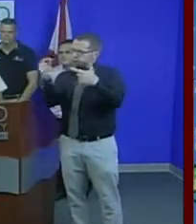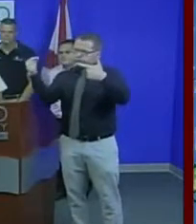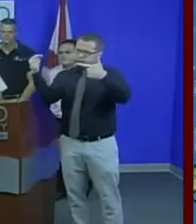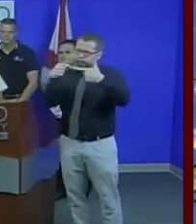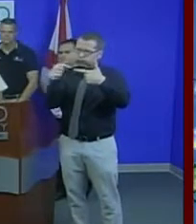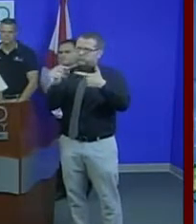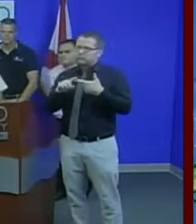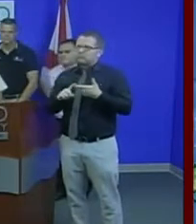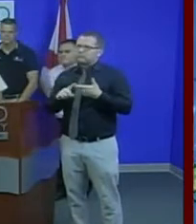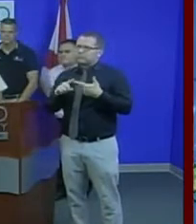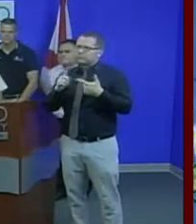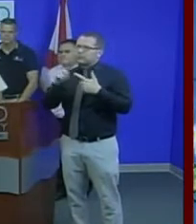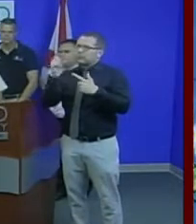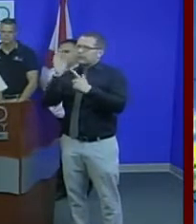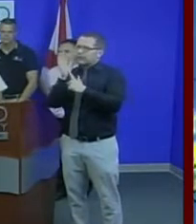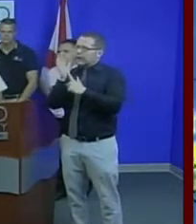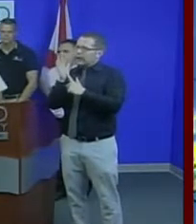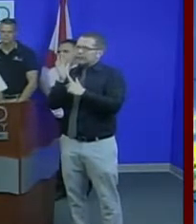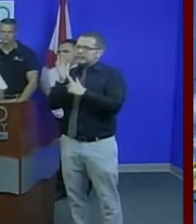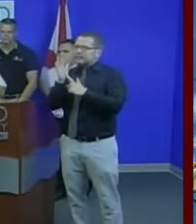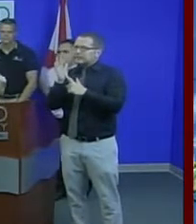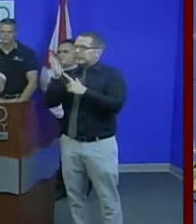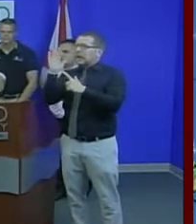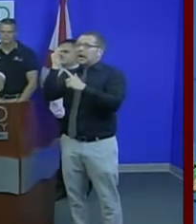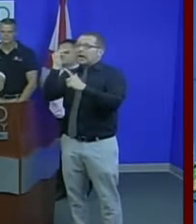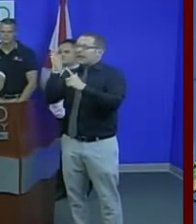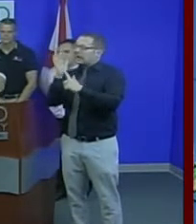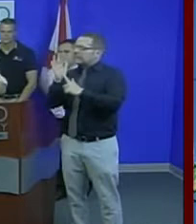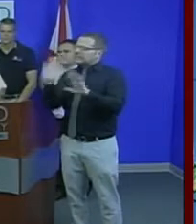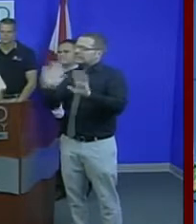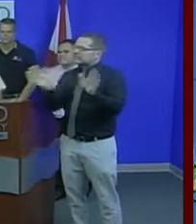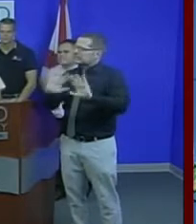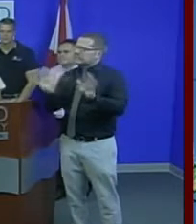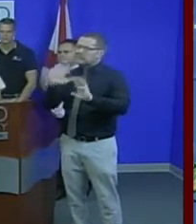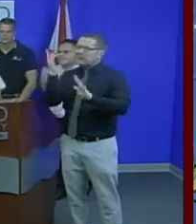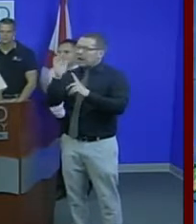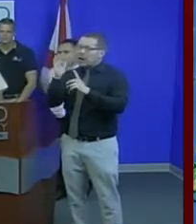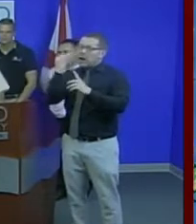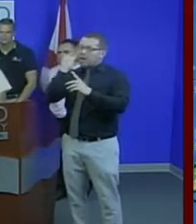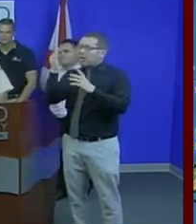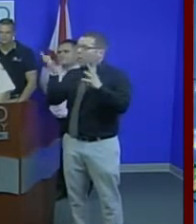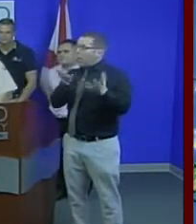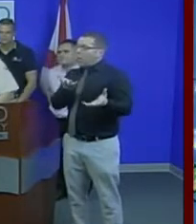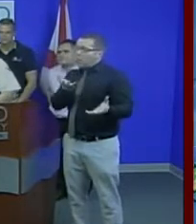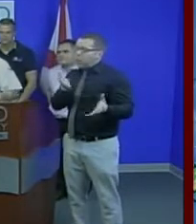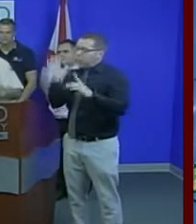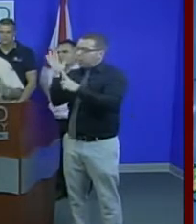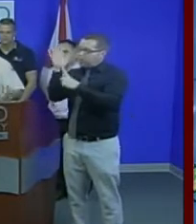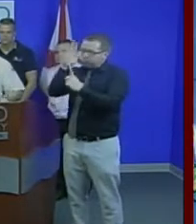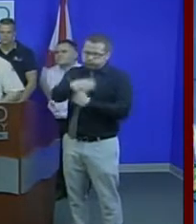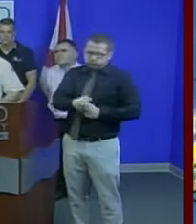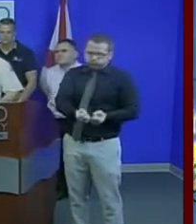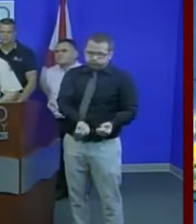THE POWER GOES OUT OF THE DO NOT USE CANDLES FOR LIGHT. WINDS CAN KNOCK DOWN AN OPEN